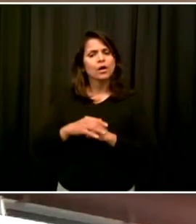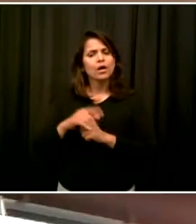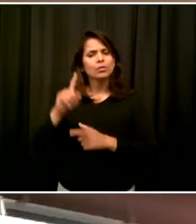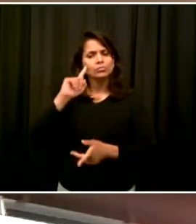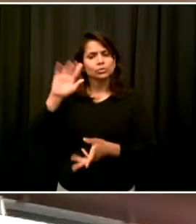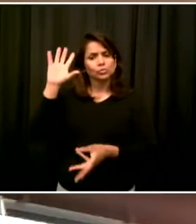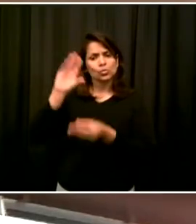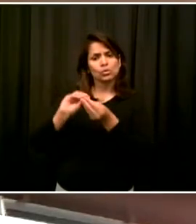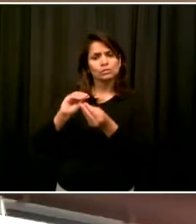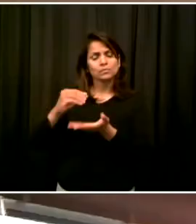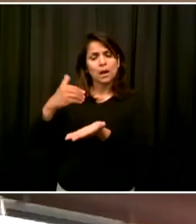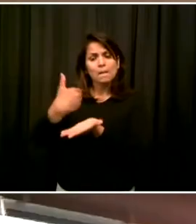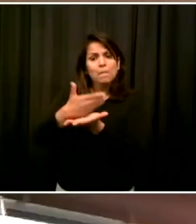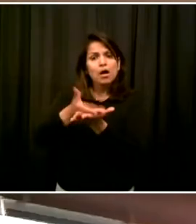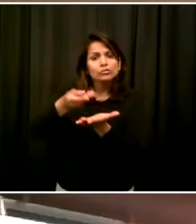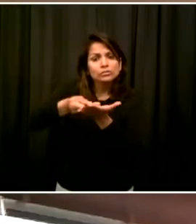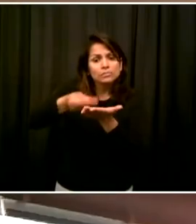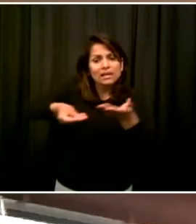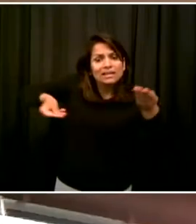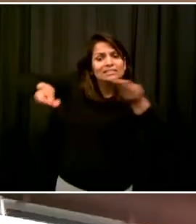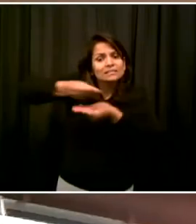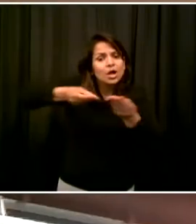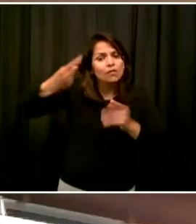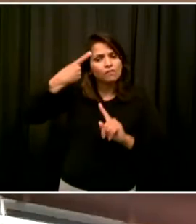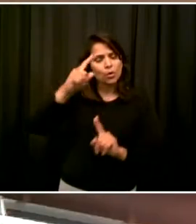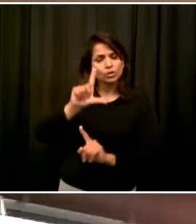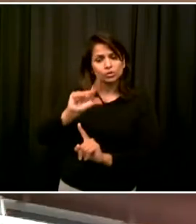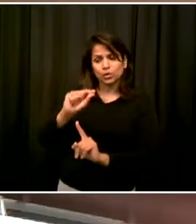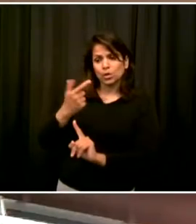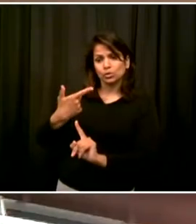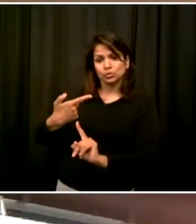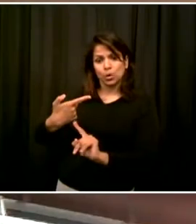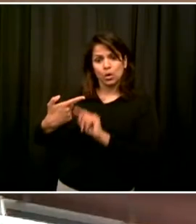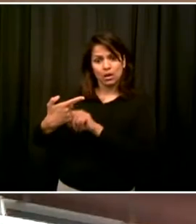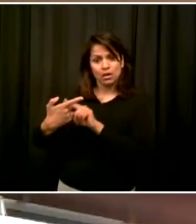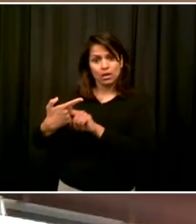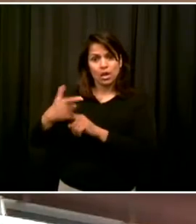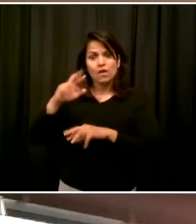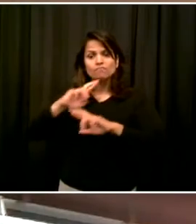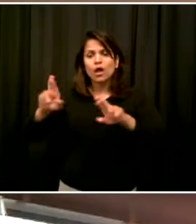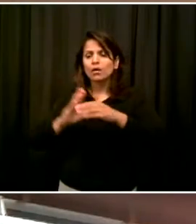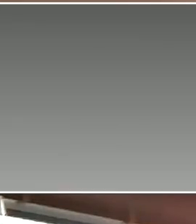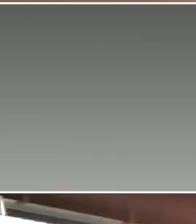MELANIE. WITH THE TOTAL OVERTIME